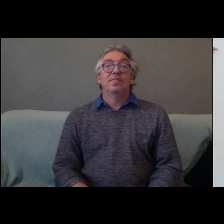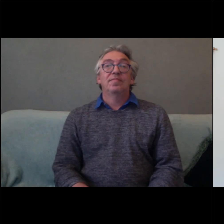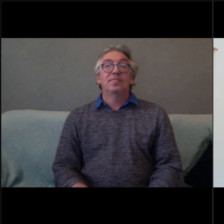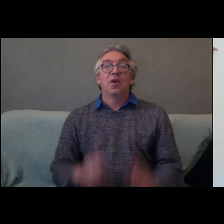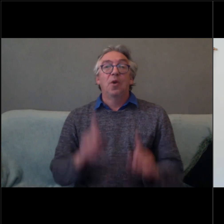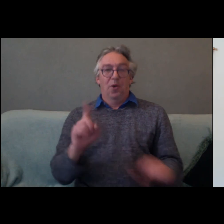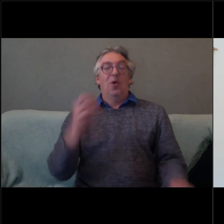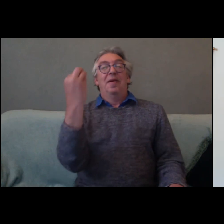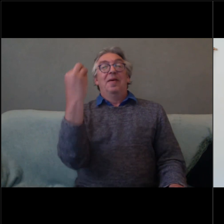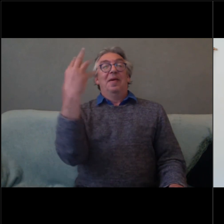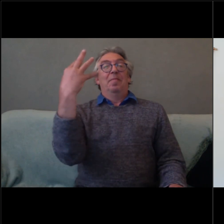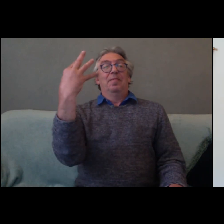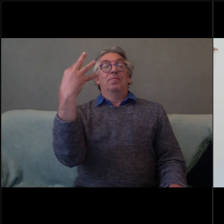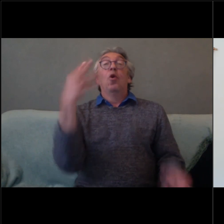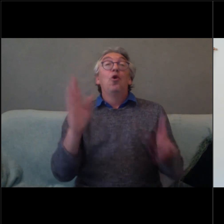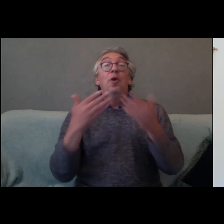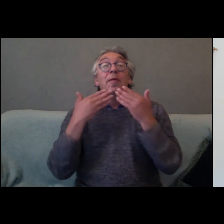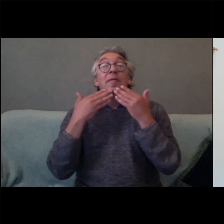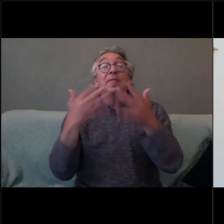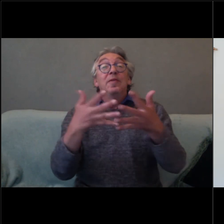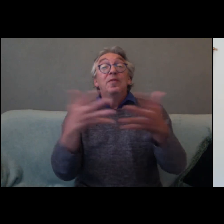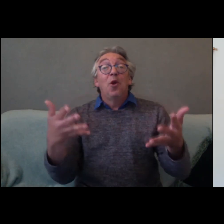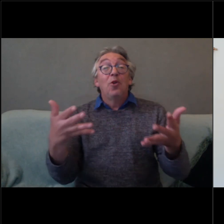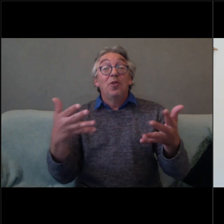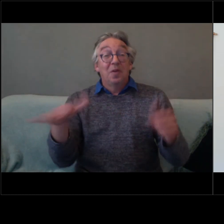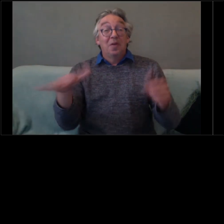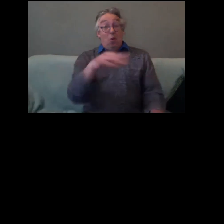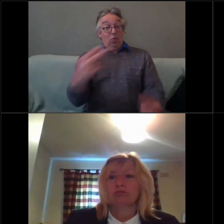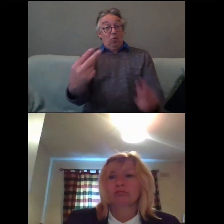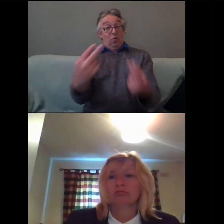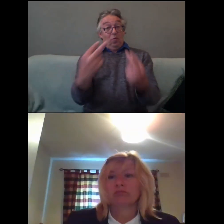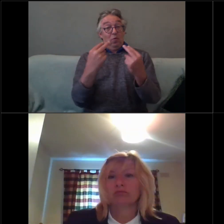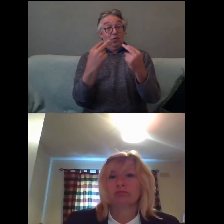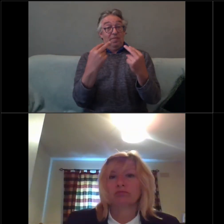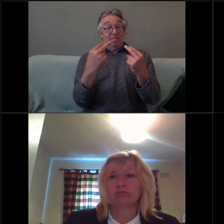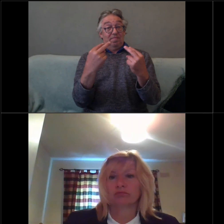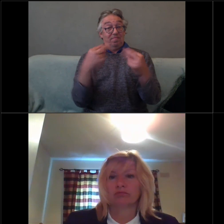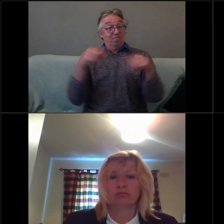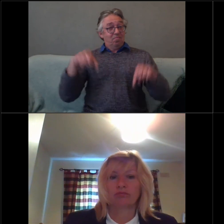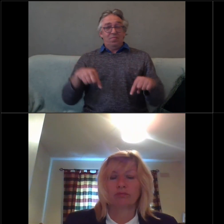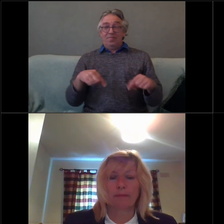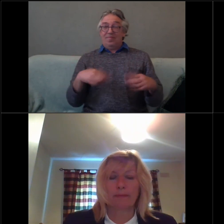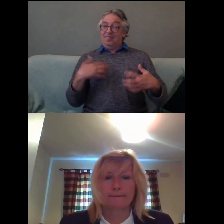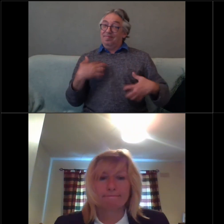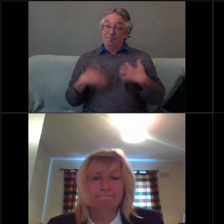Thank you so much, everyone, for attending, I think this has been very interesting and very fruitful.